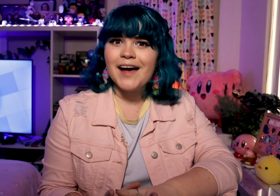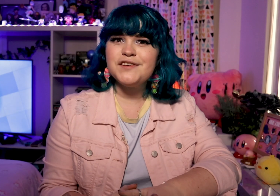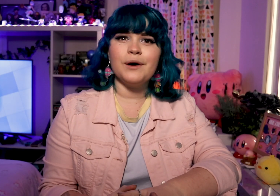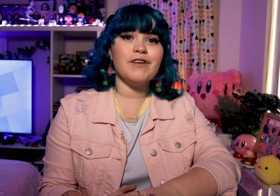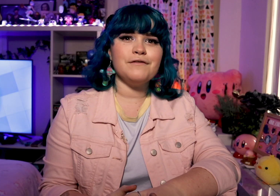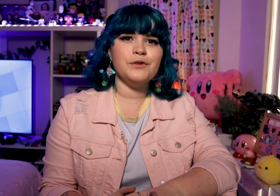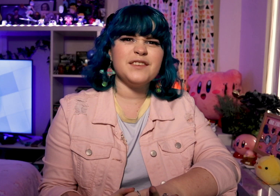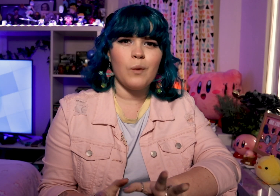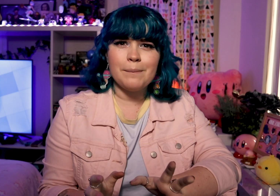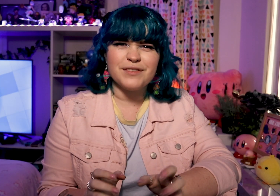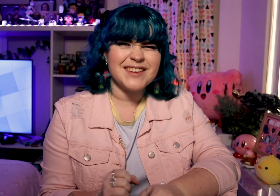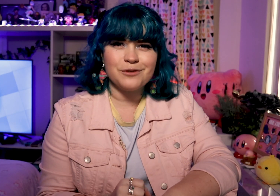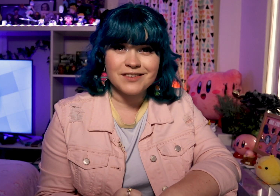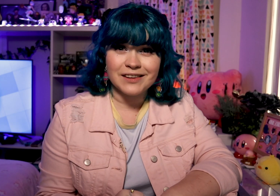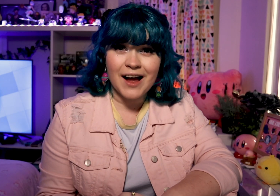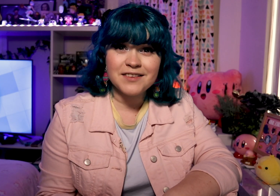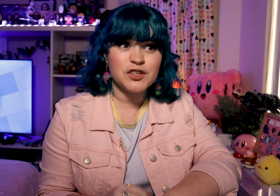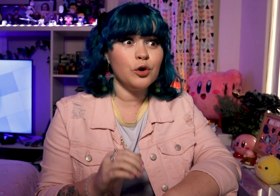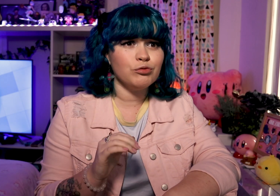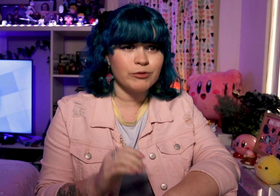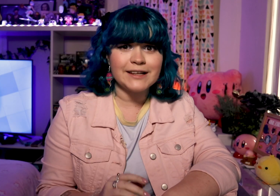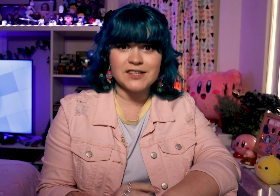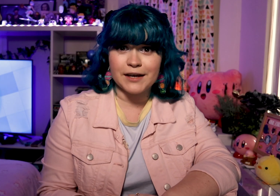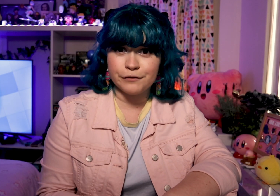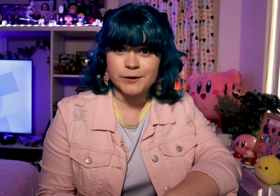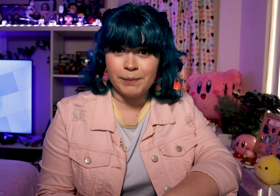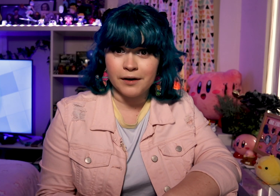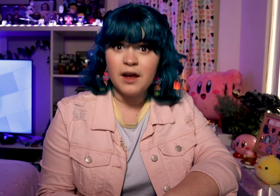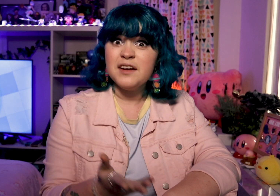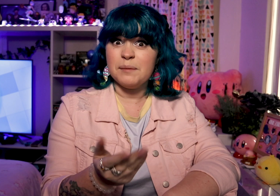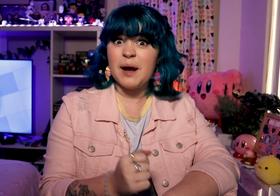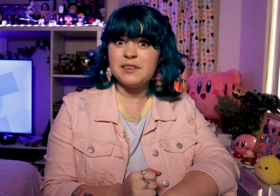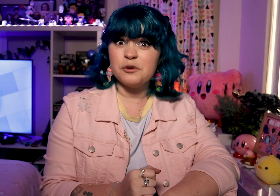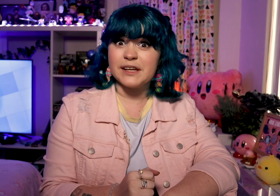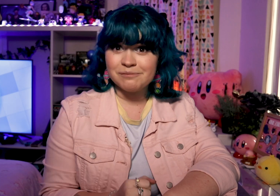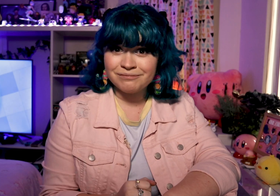As you unravel this web of secrets and lies, you're really taken for a spin - sometimes literally.